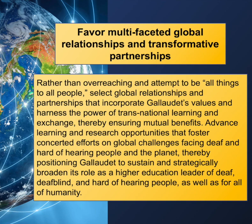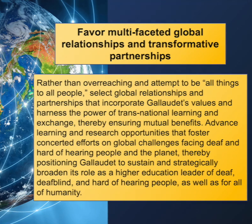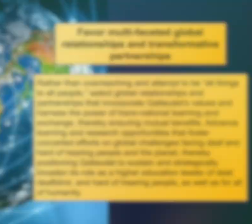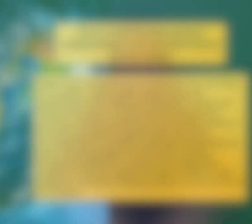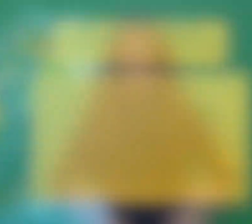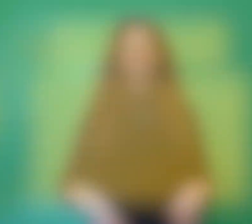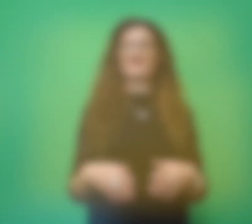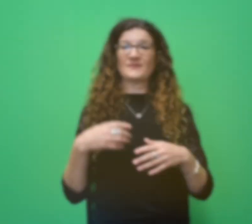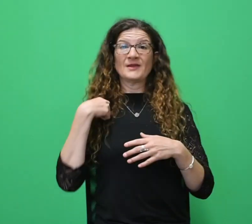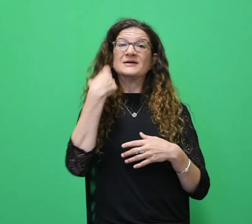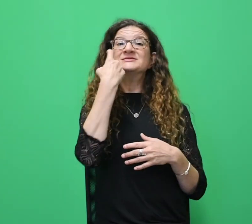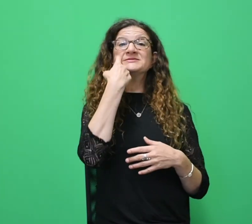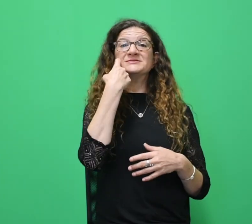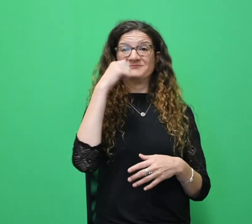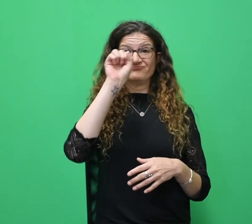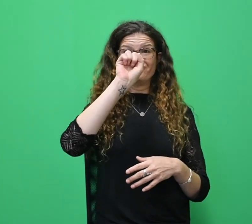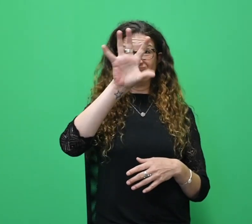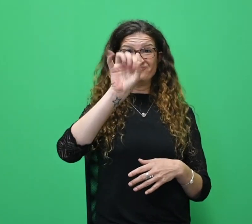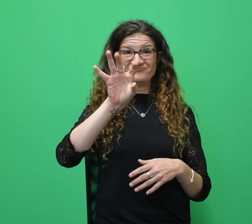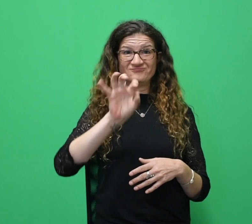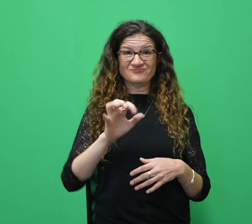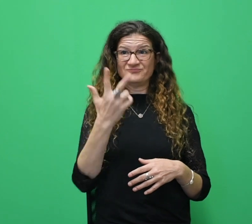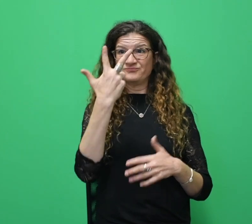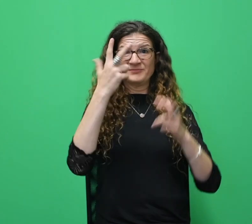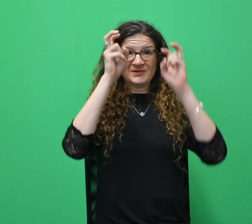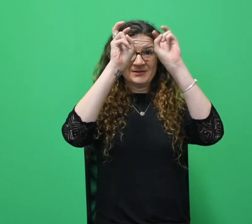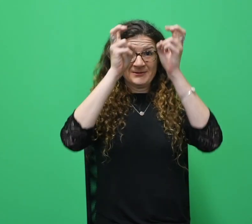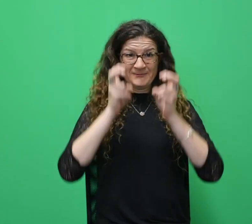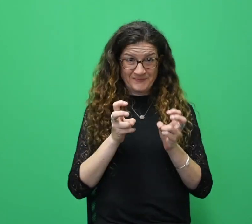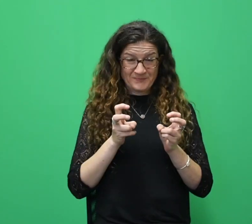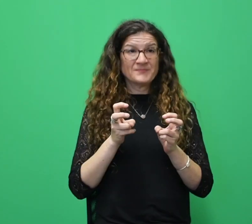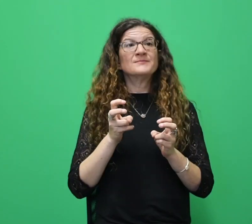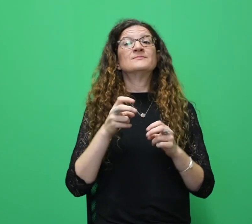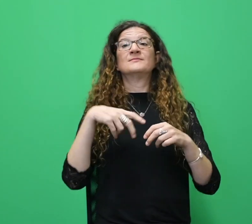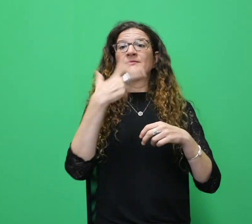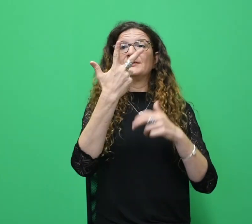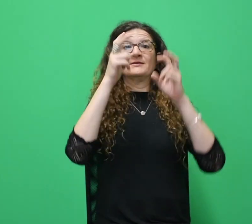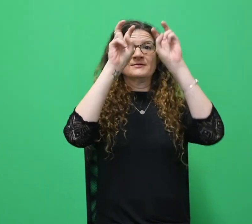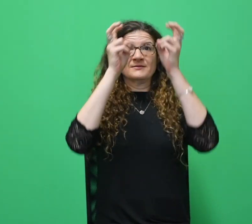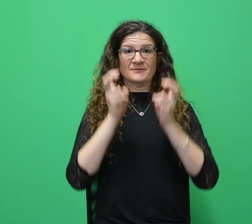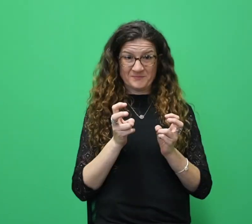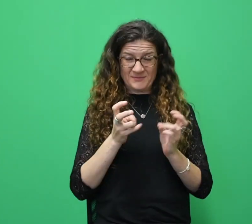Recently, I shared three grand themes.